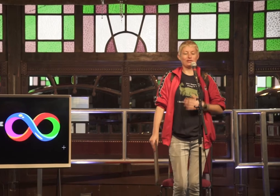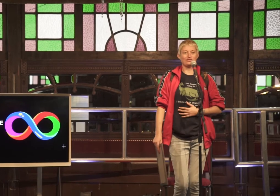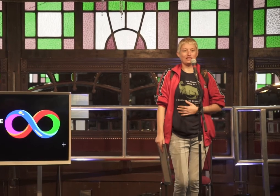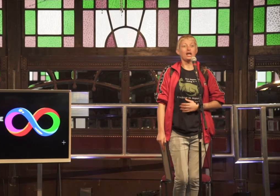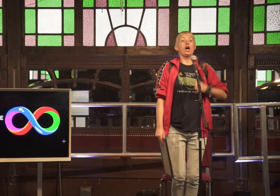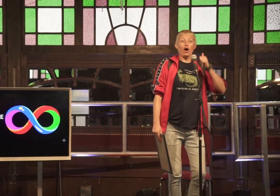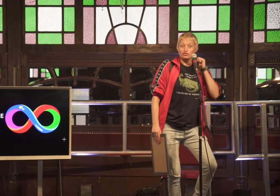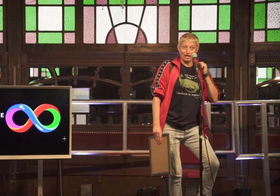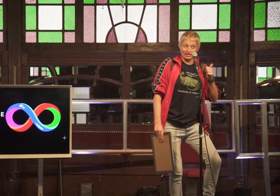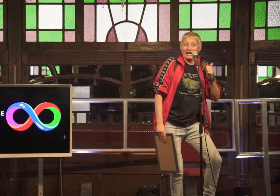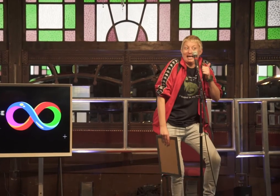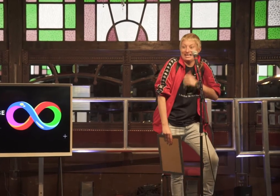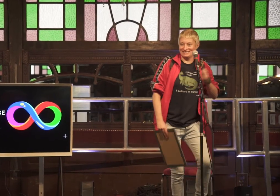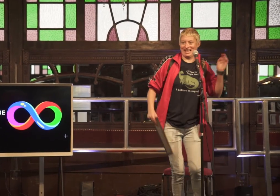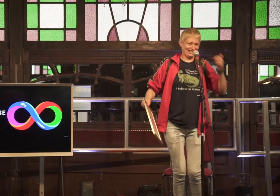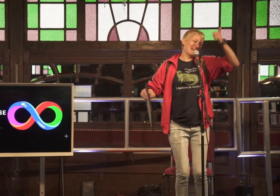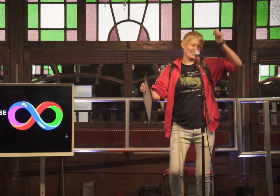I don't know why I'm saying that. Take care!